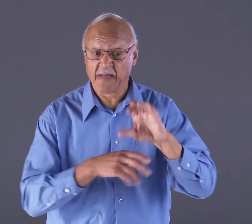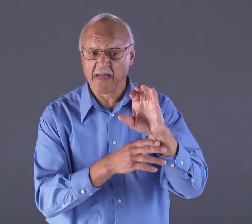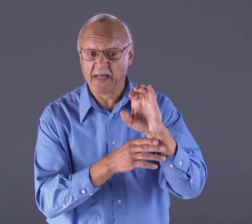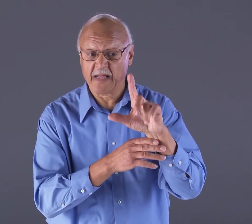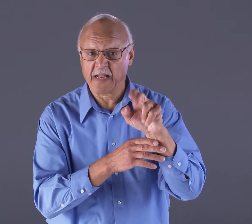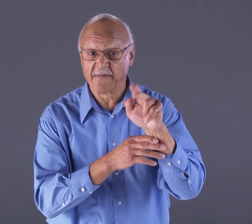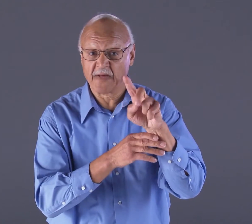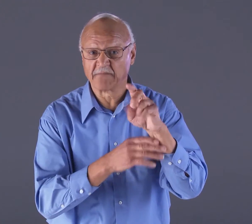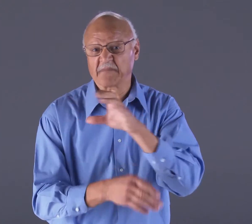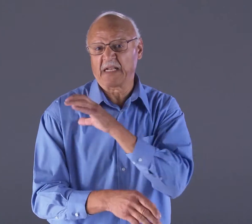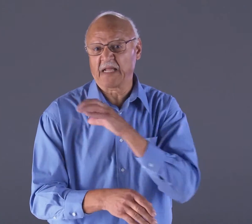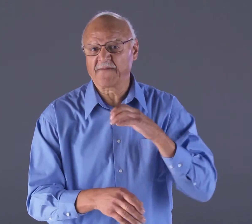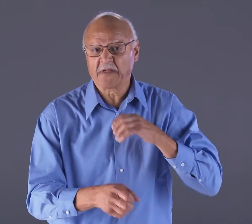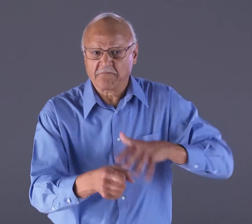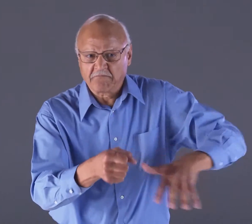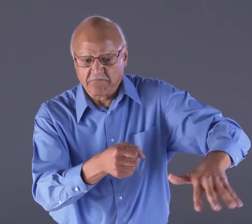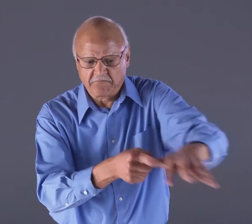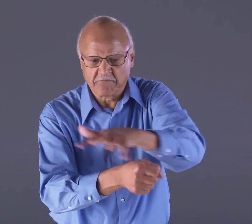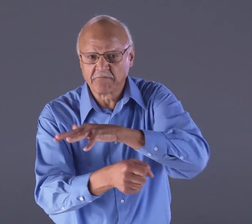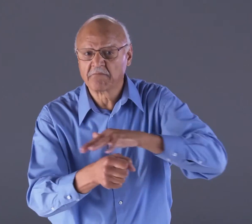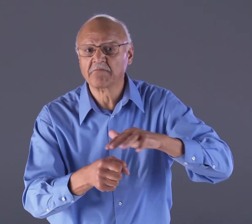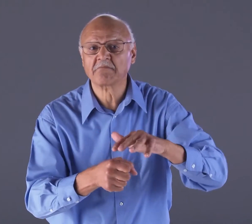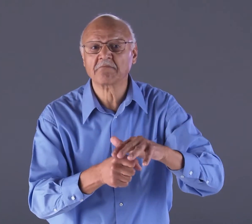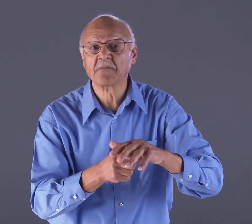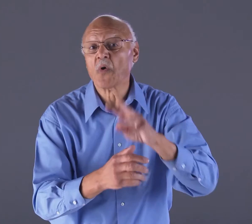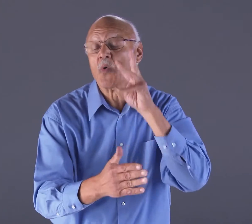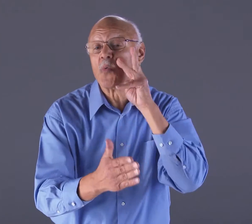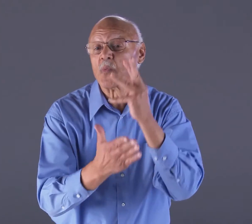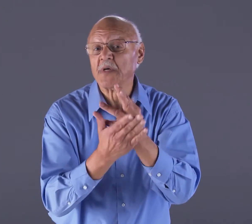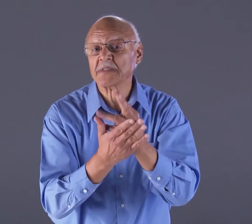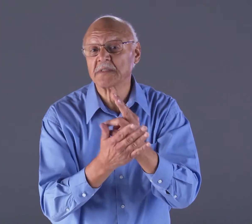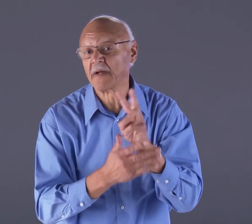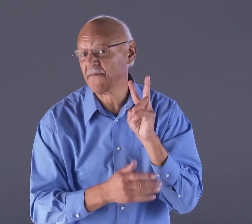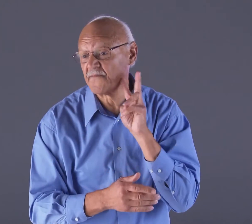Depending if you live inside or outside Cleveland city limits,